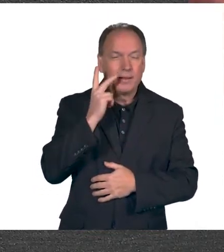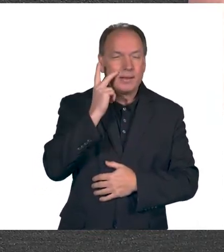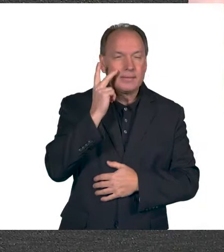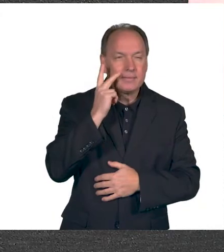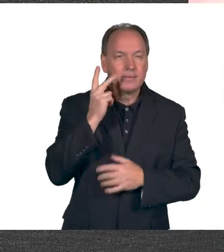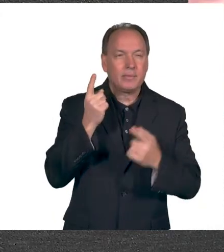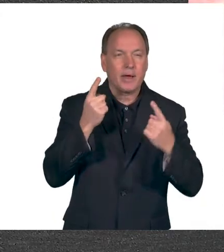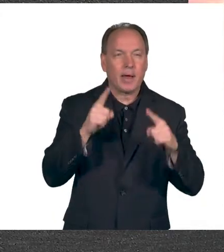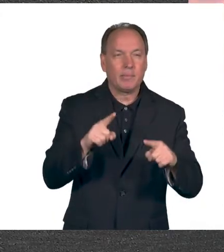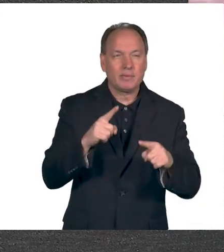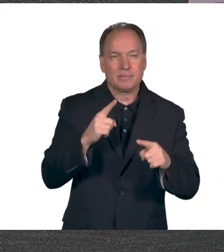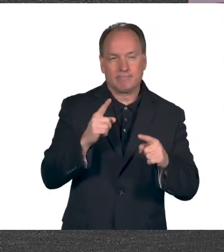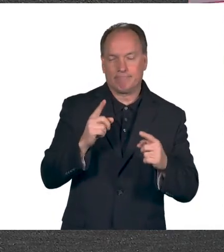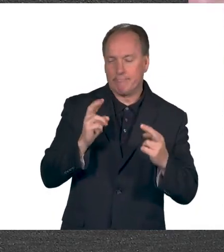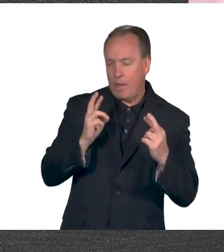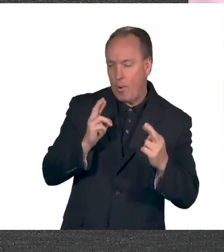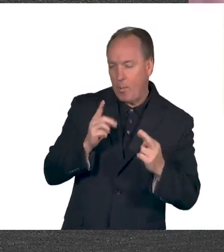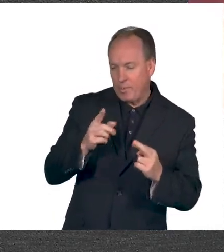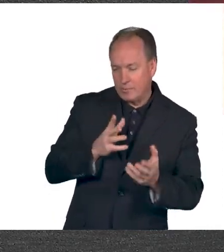Let's see what happens, I hope he's okay though.